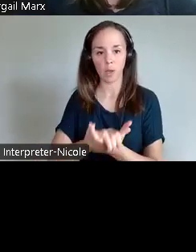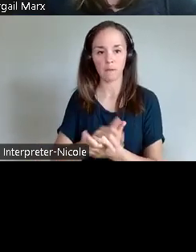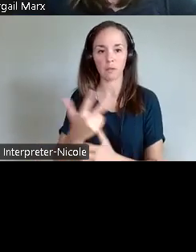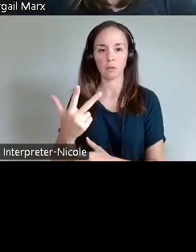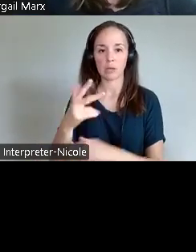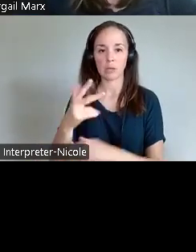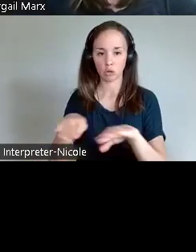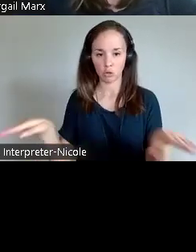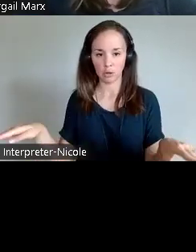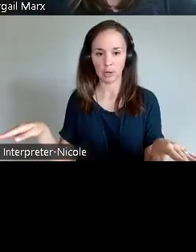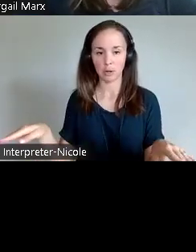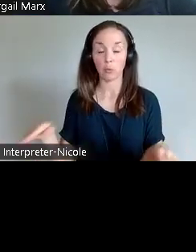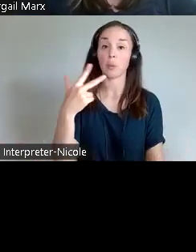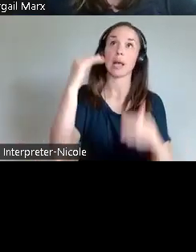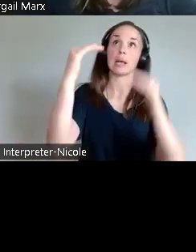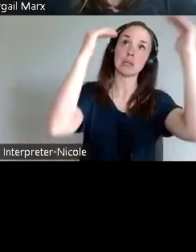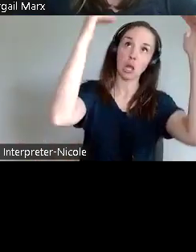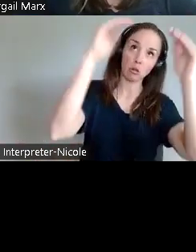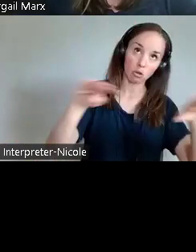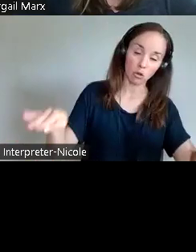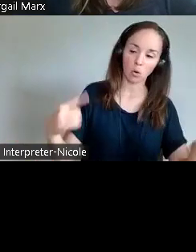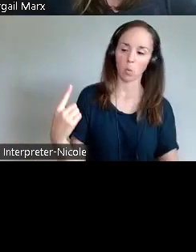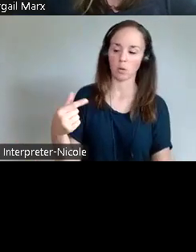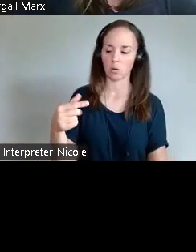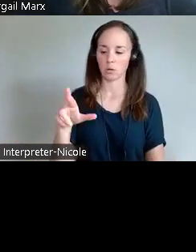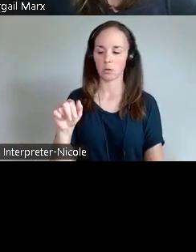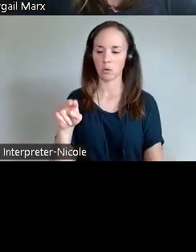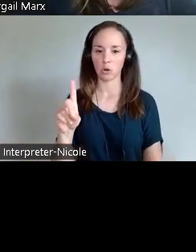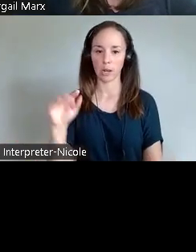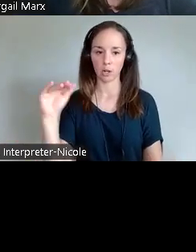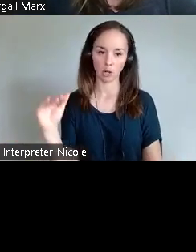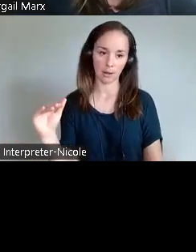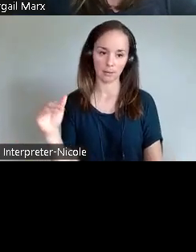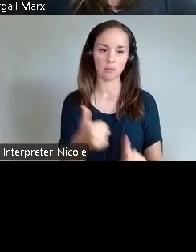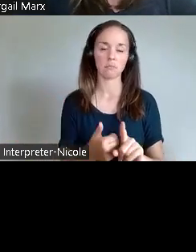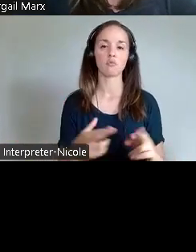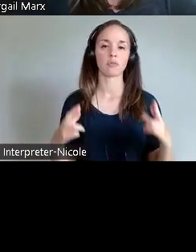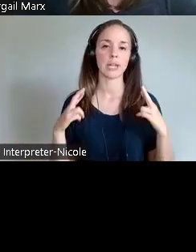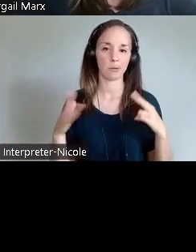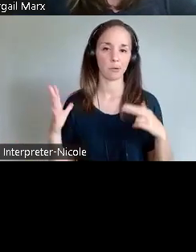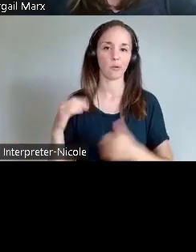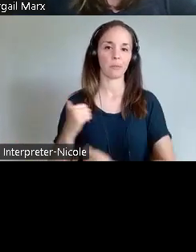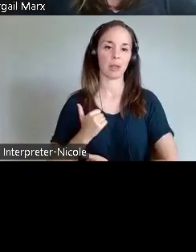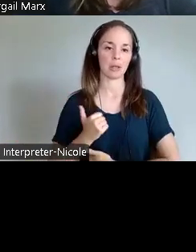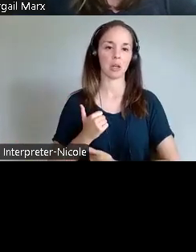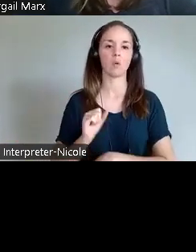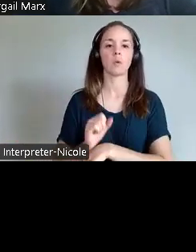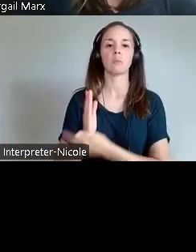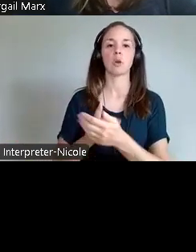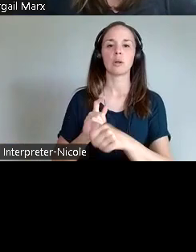he has three adult children and one grandchild. He's a retired veteran and works part-time as a computer programmer.